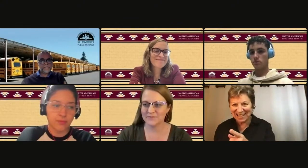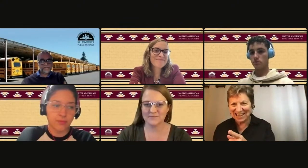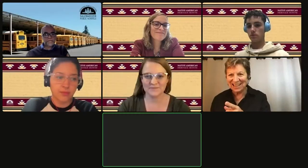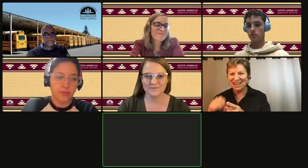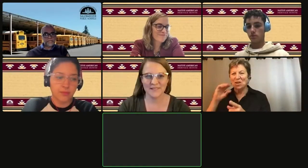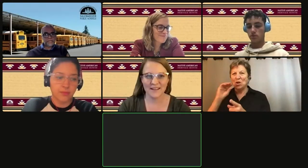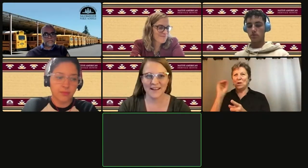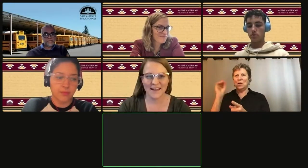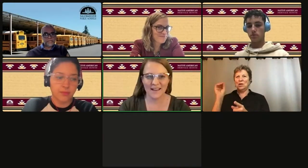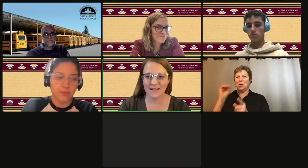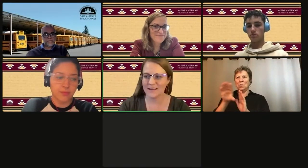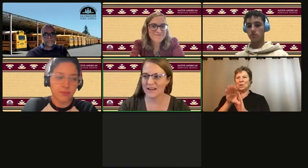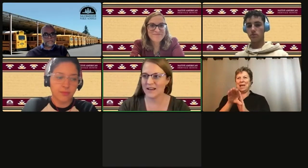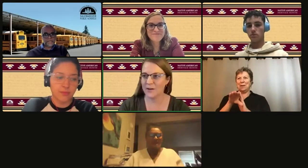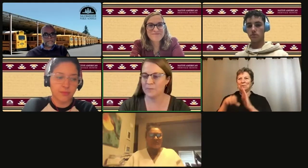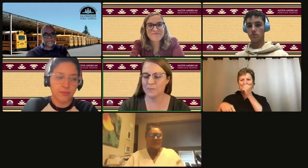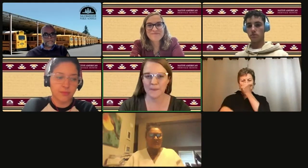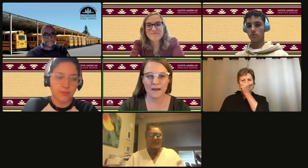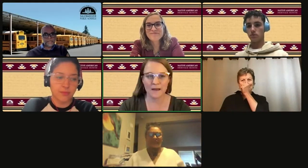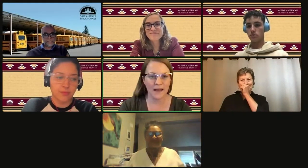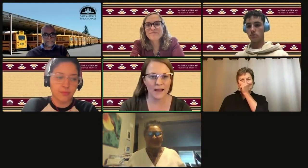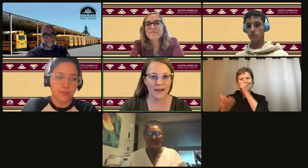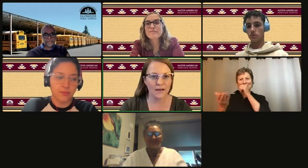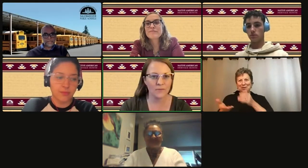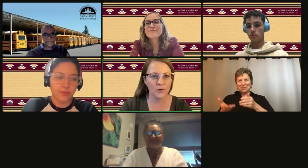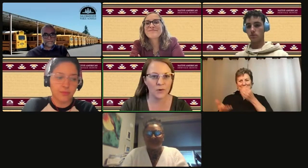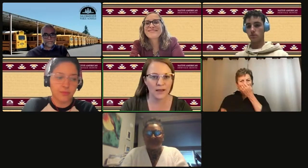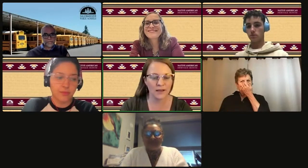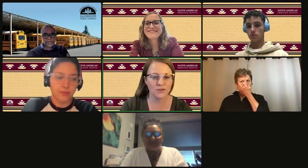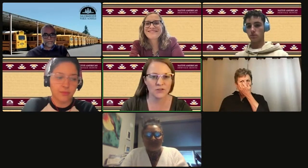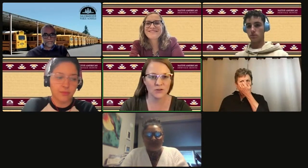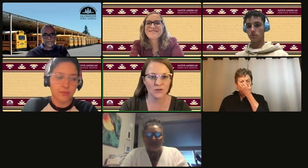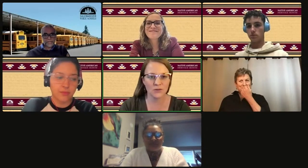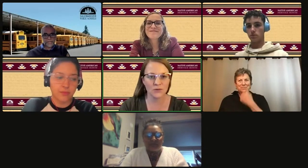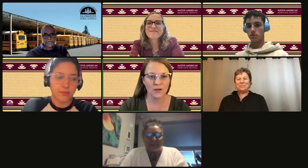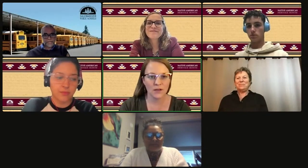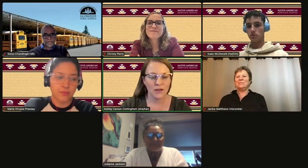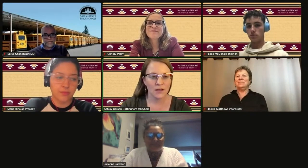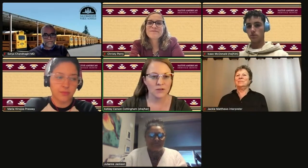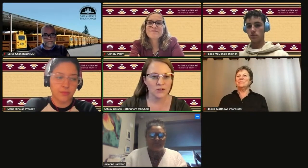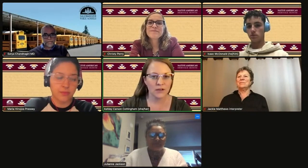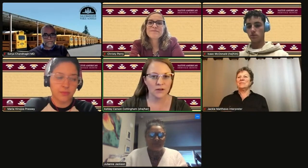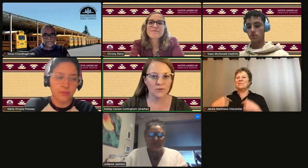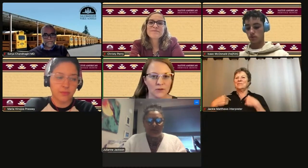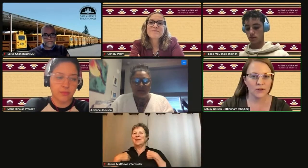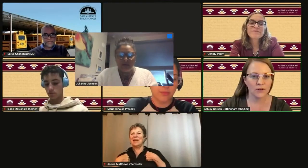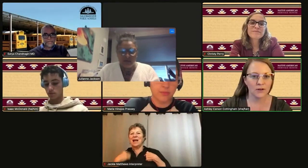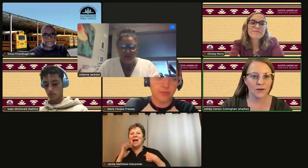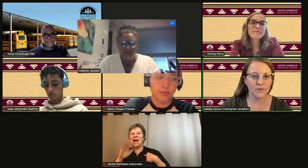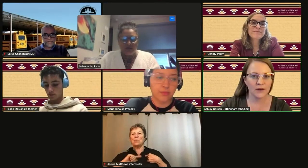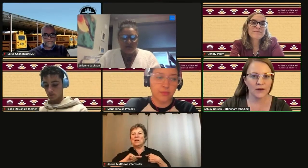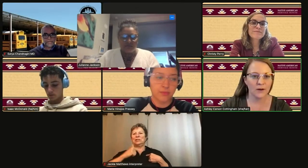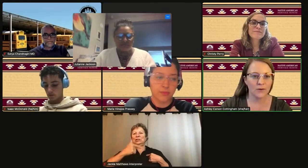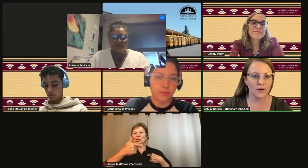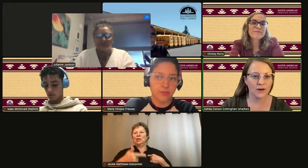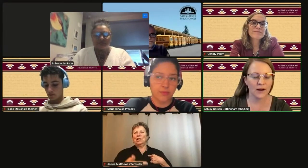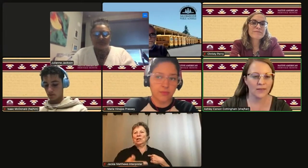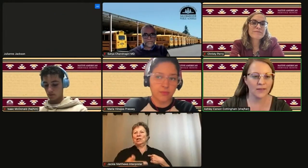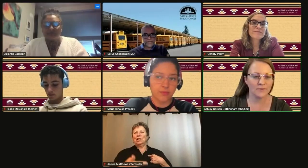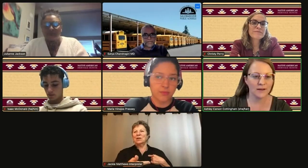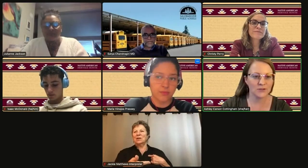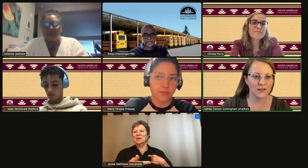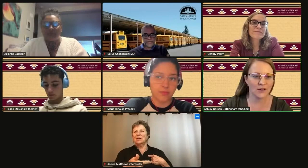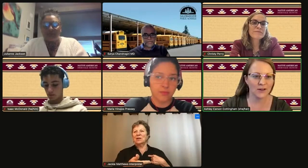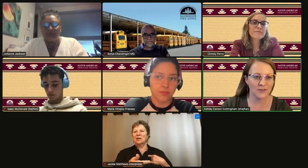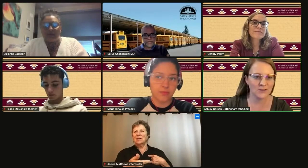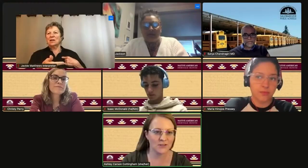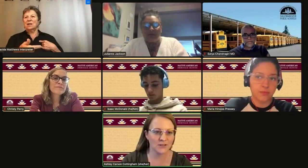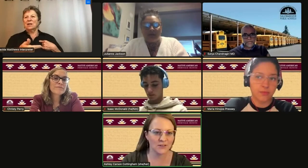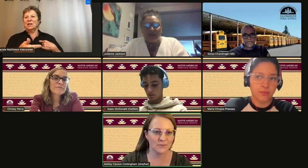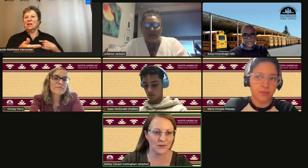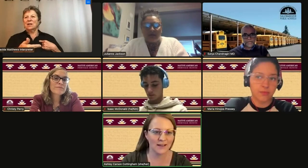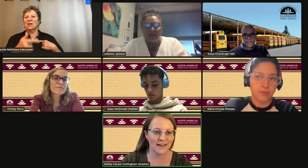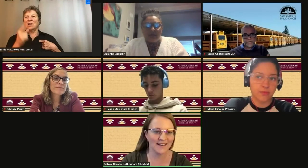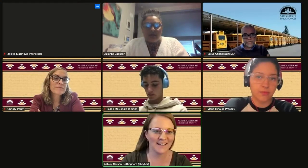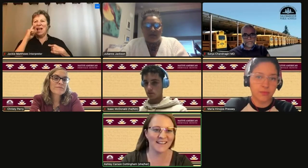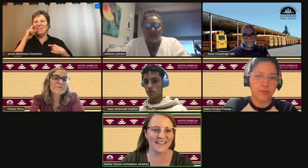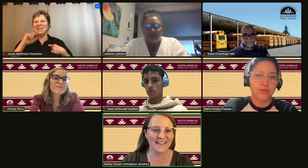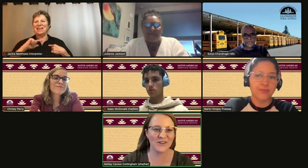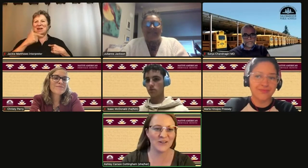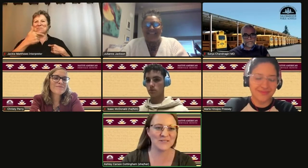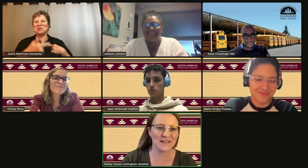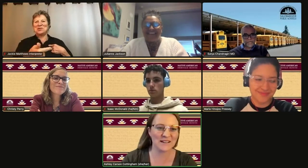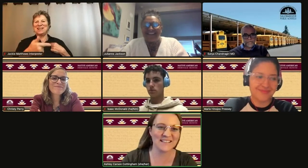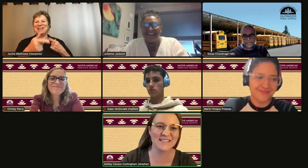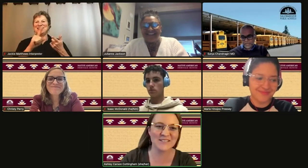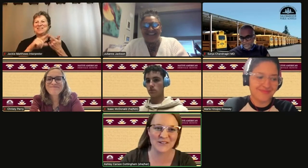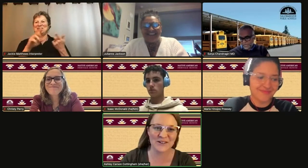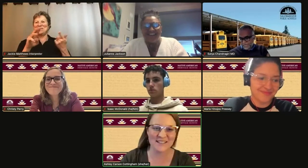US?